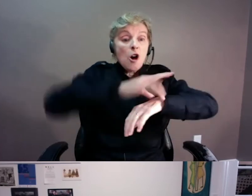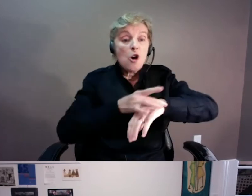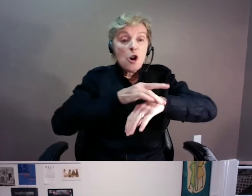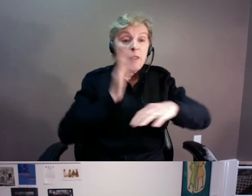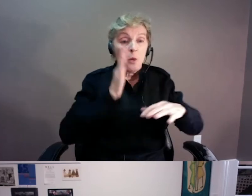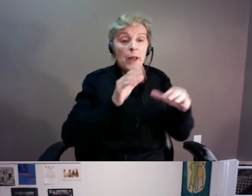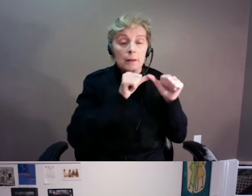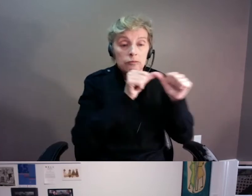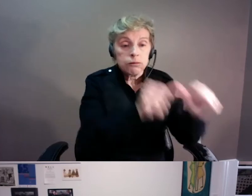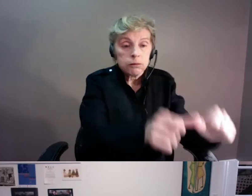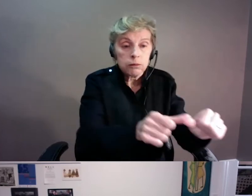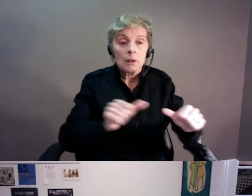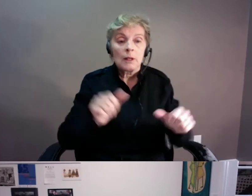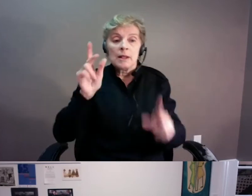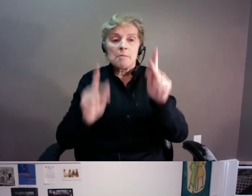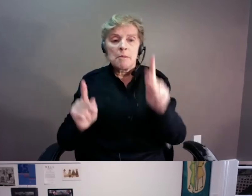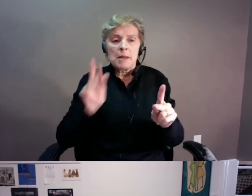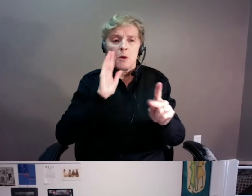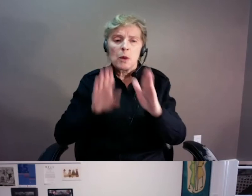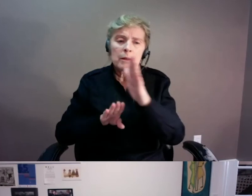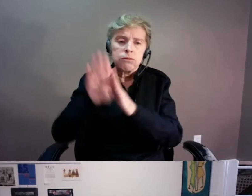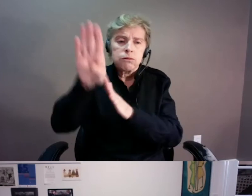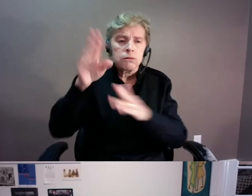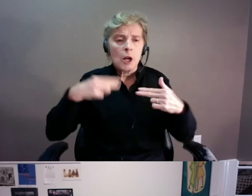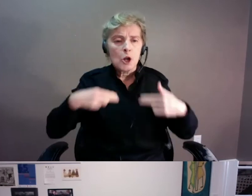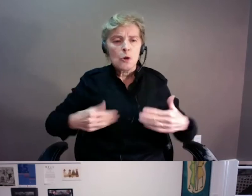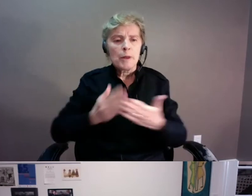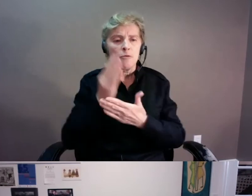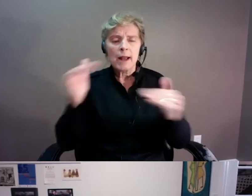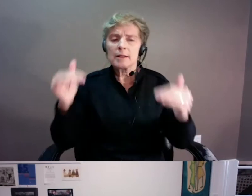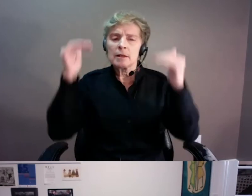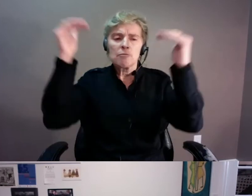and how we go forward as a as a human race. And I don't think I'm exaggerating when I say that,